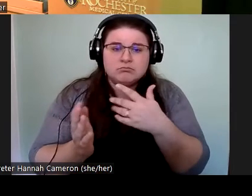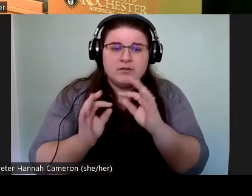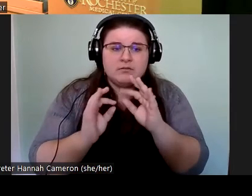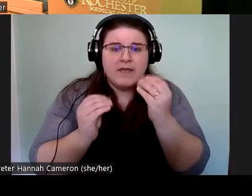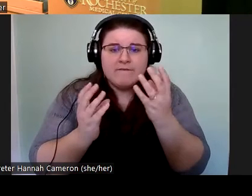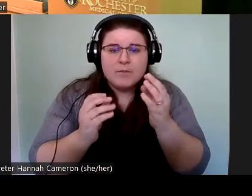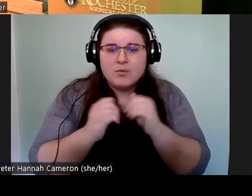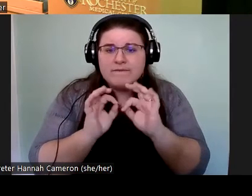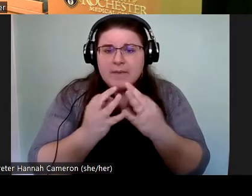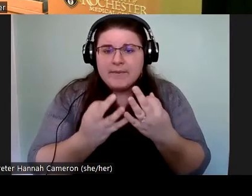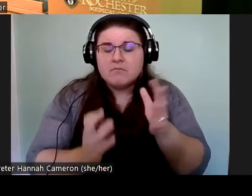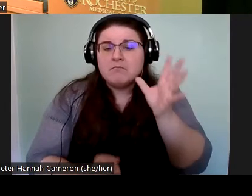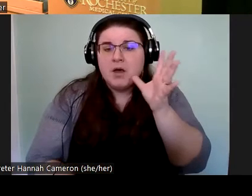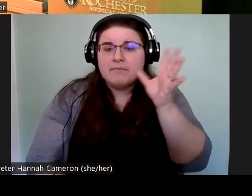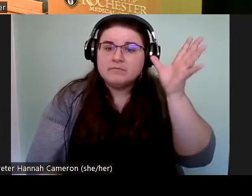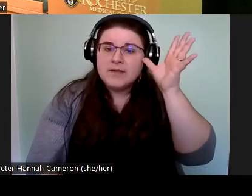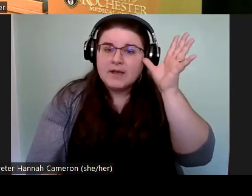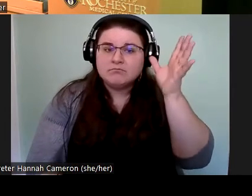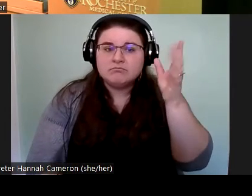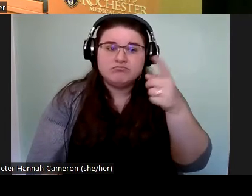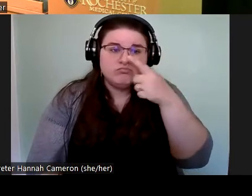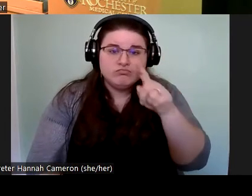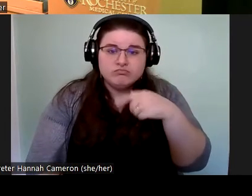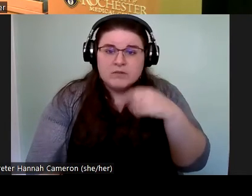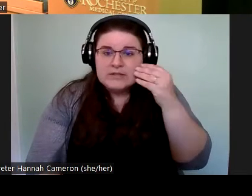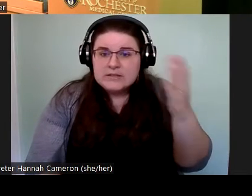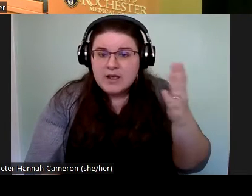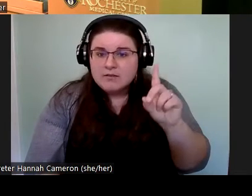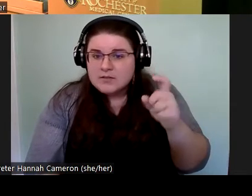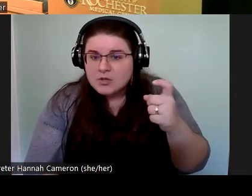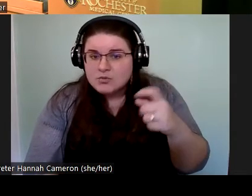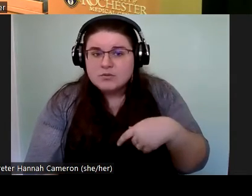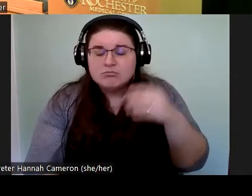and your dad and can I share what your diagnosis is and what the treatment plan is it doesn't have